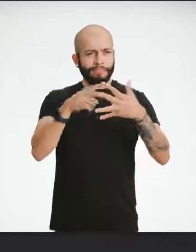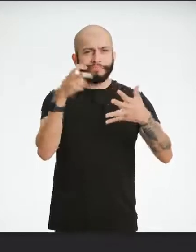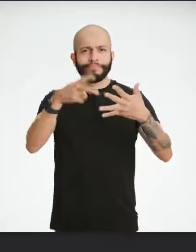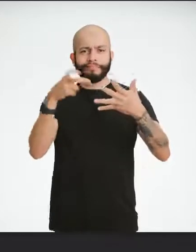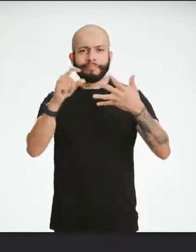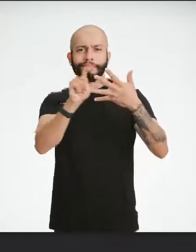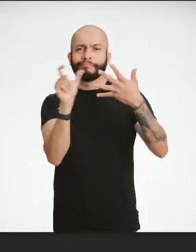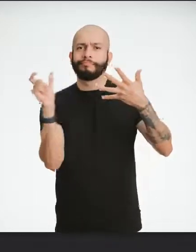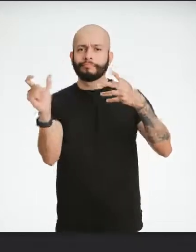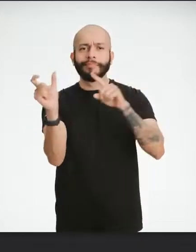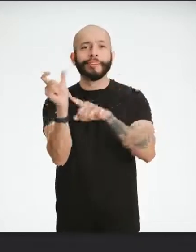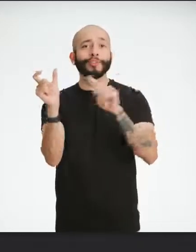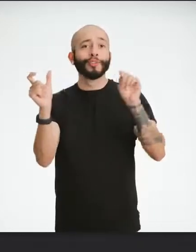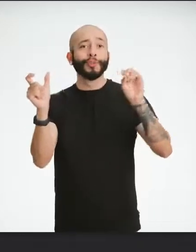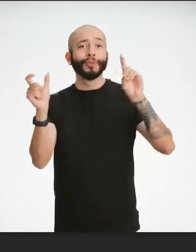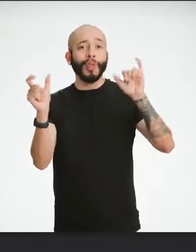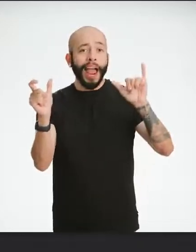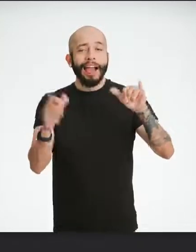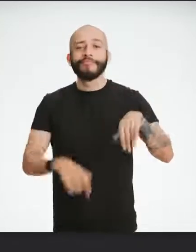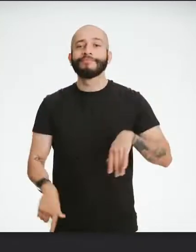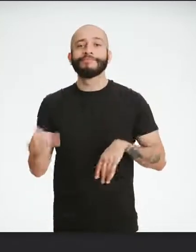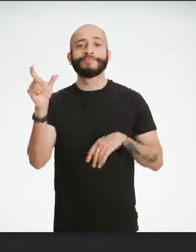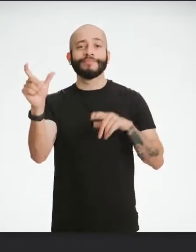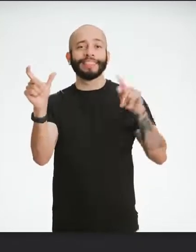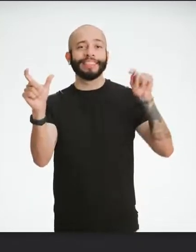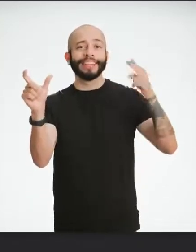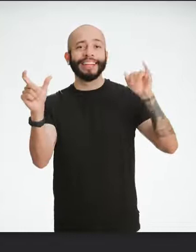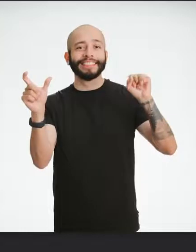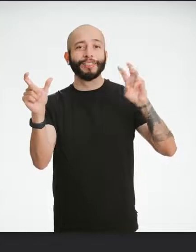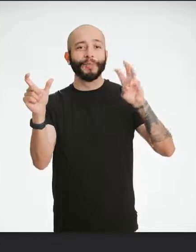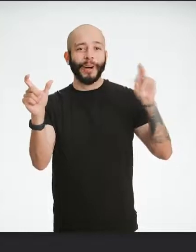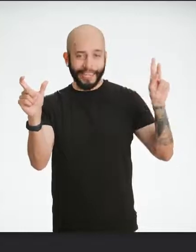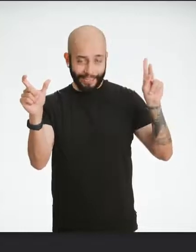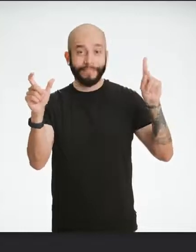names for each enum case, like "today" and "this week.